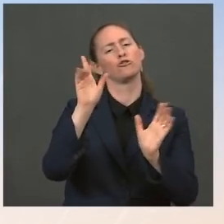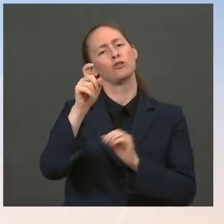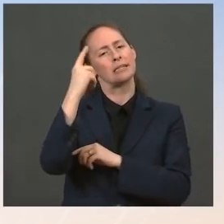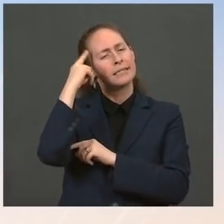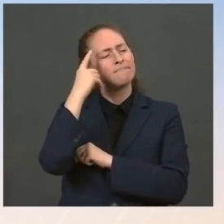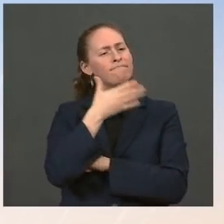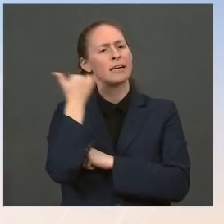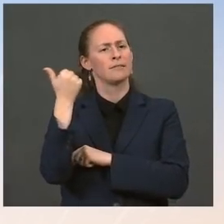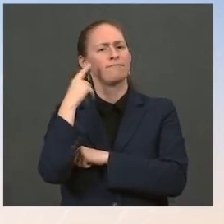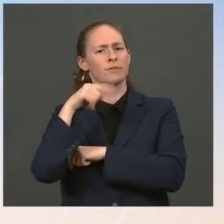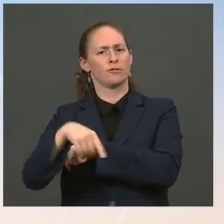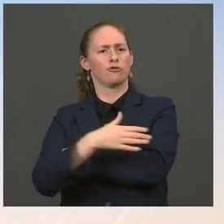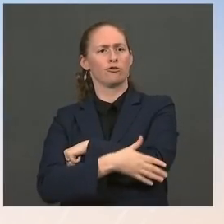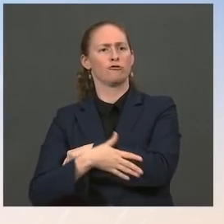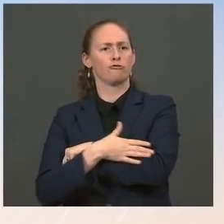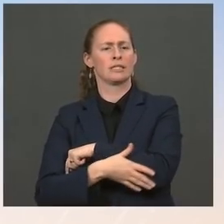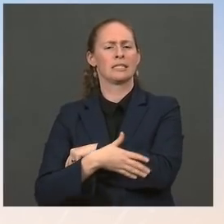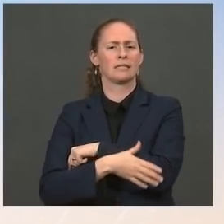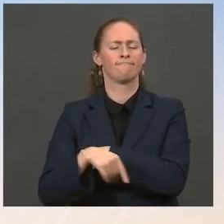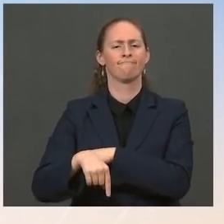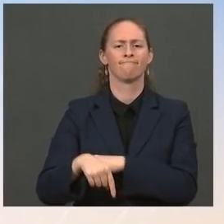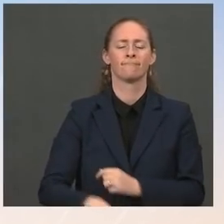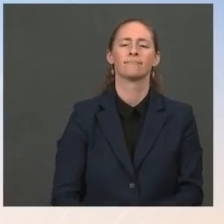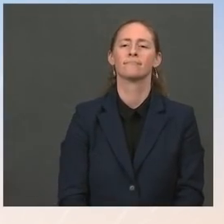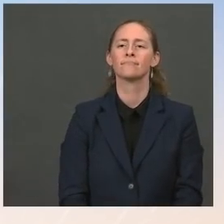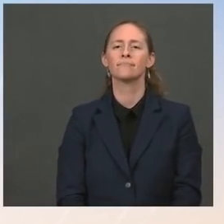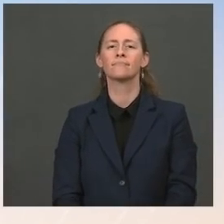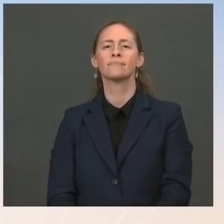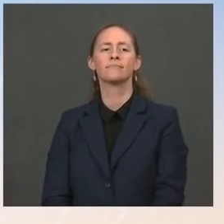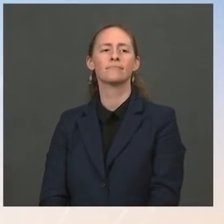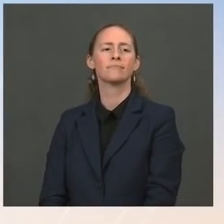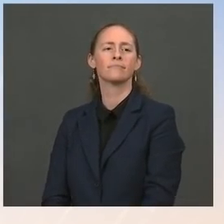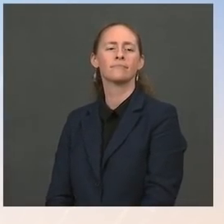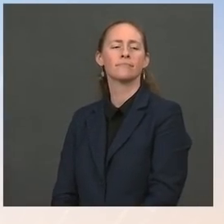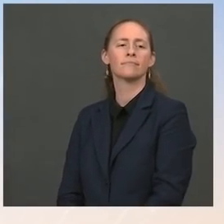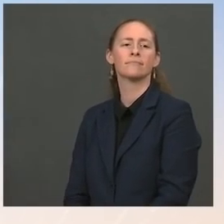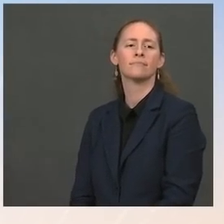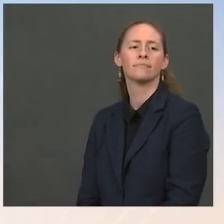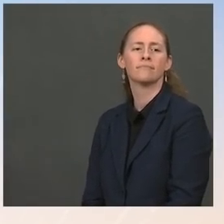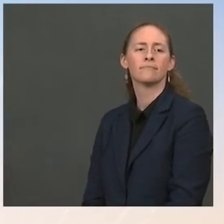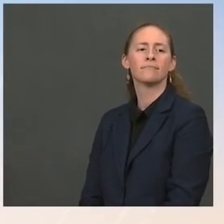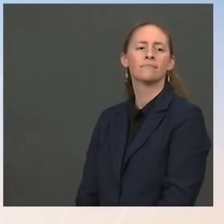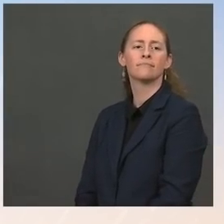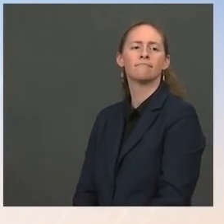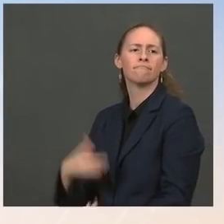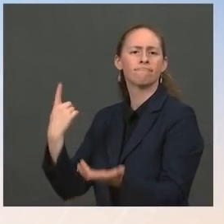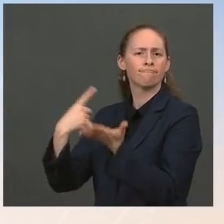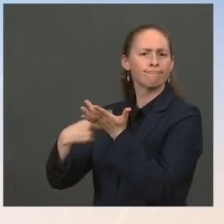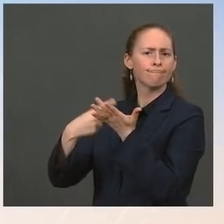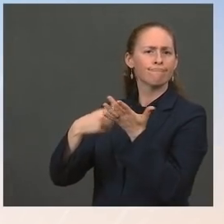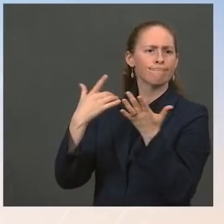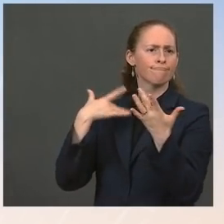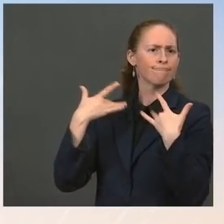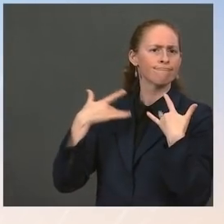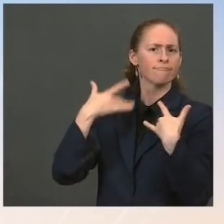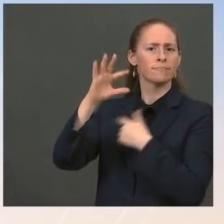The Press: The President discussed that there was a possibility of a filibuster -- a carveout -- as it related to the debt ceiling.